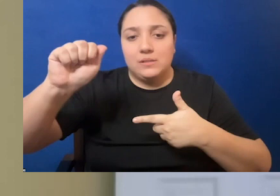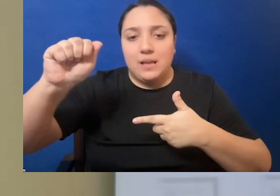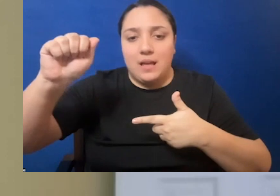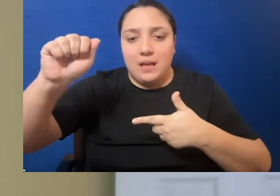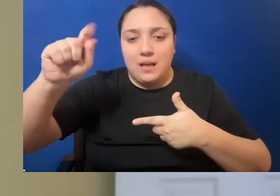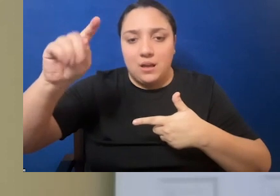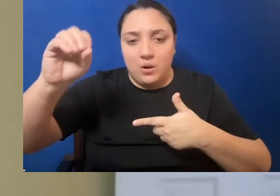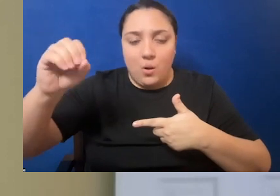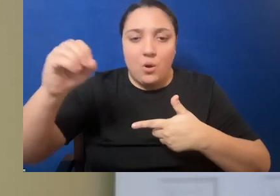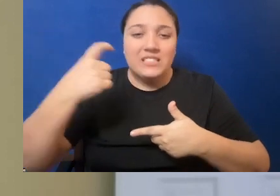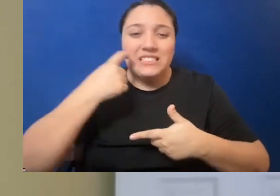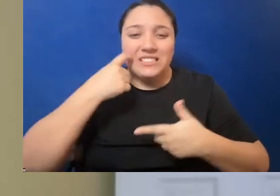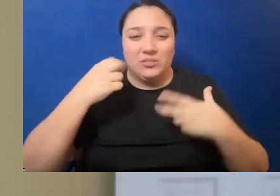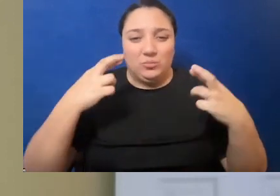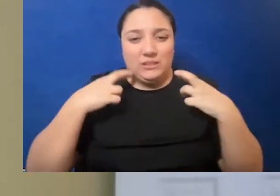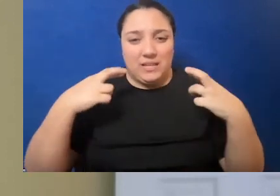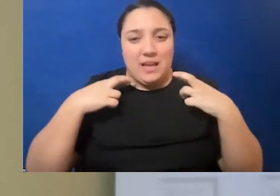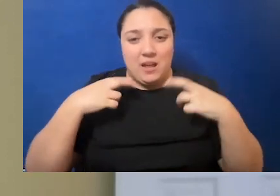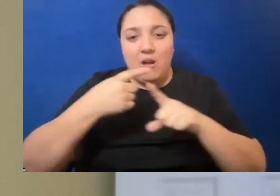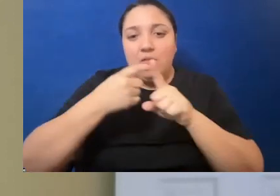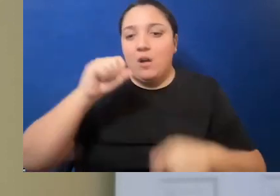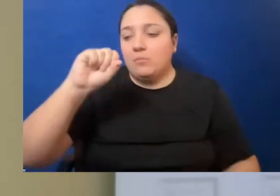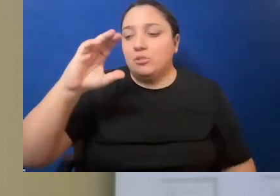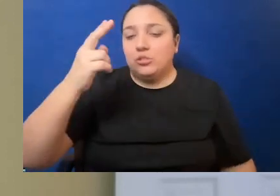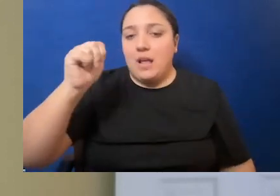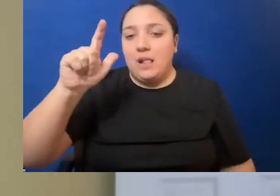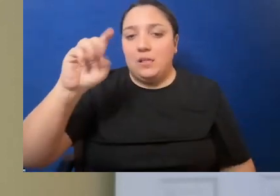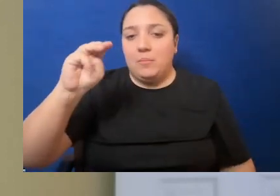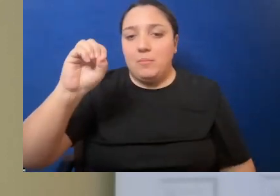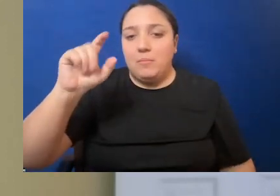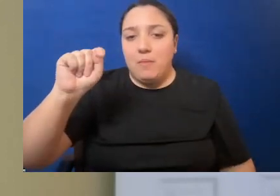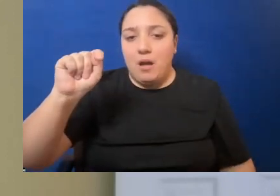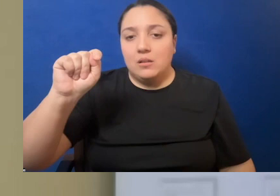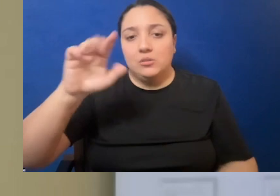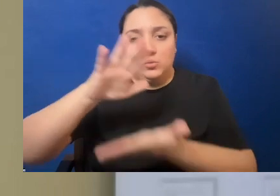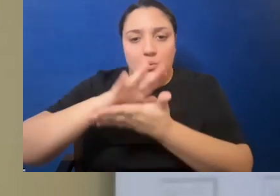AS DIRECTOR OF PEOPLE PERSONNEL SERVICES AT SCHALMONT SCHOOLS